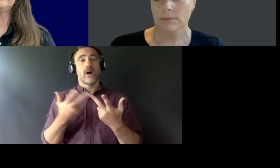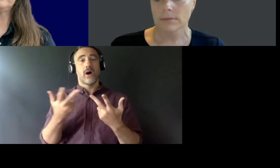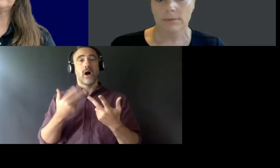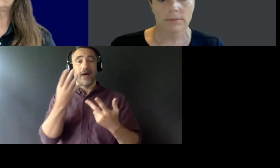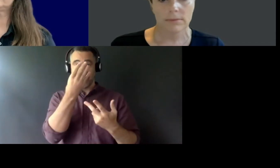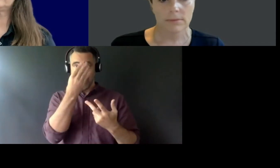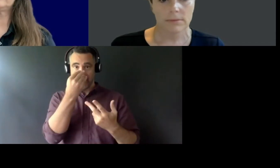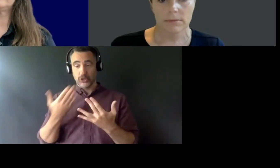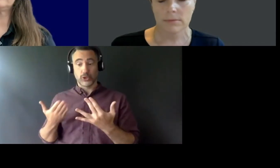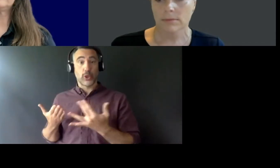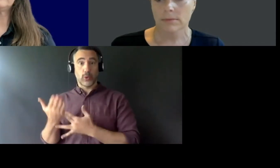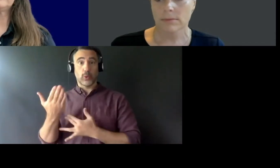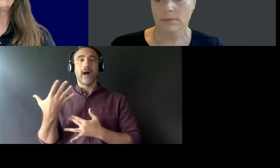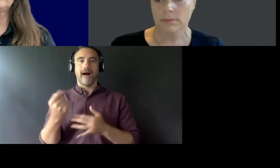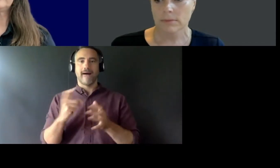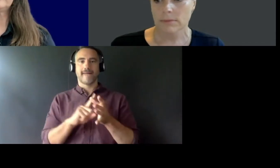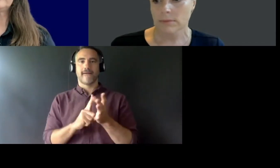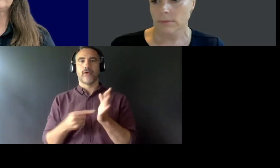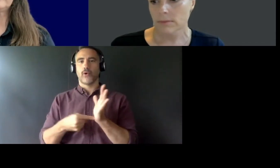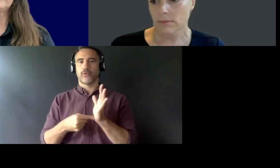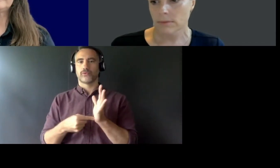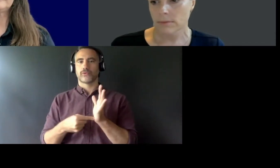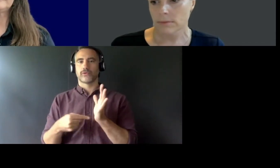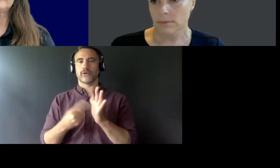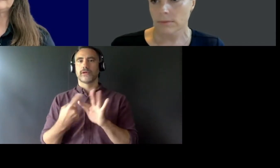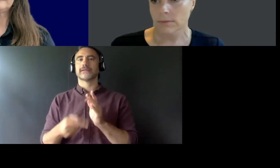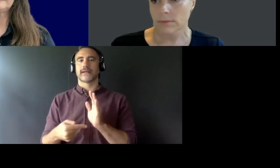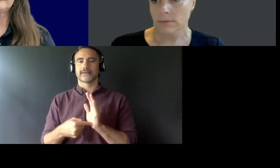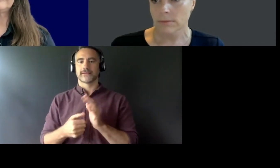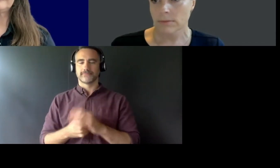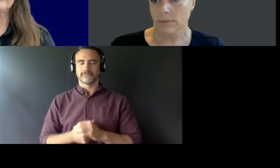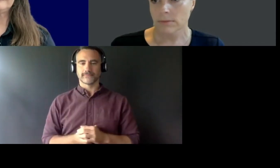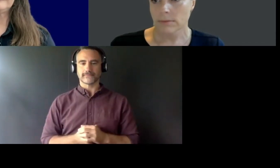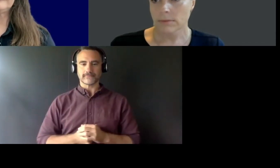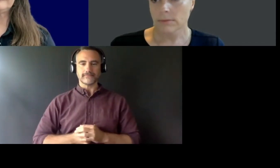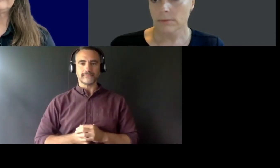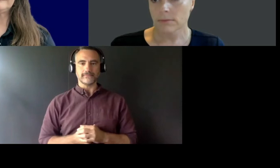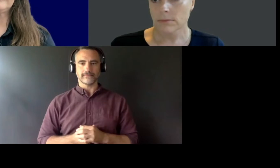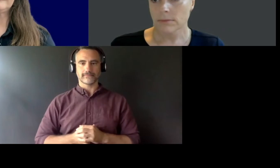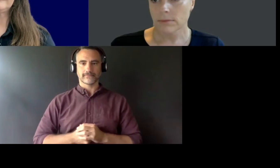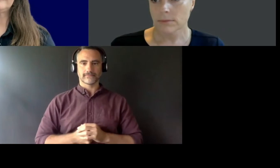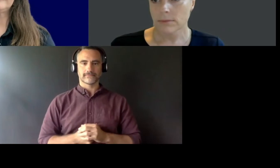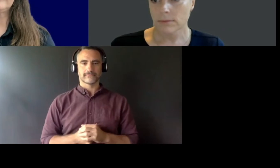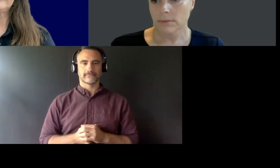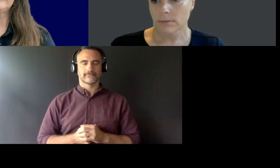If you have got any further questions, could you please send them through. Otherwise we will wrap up in the next few minutes.